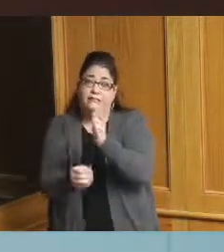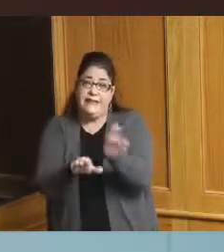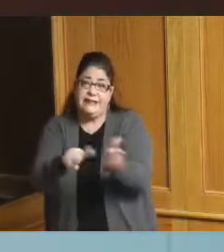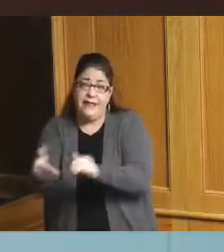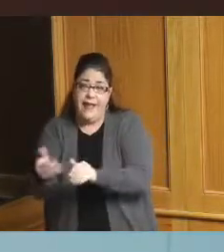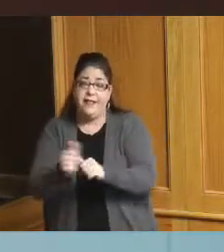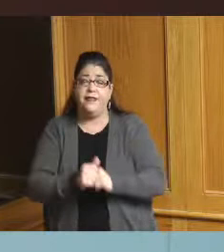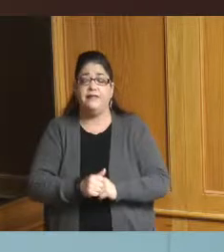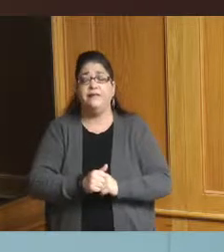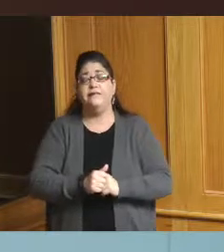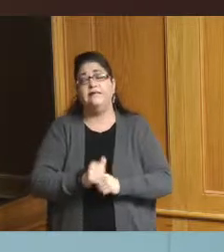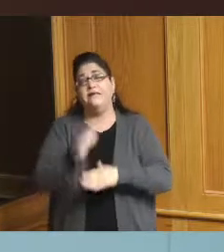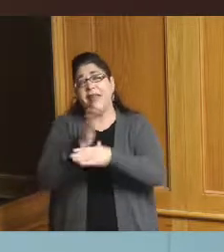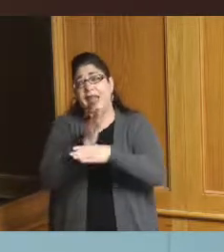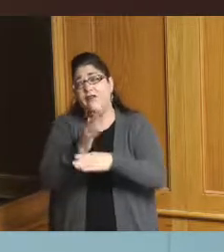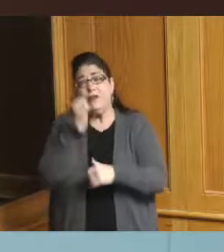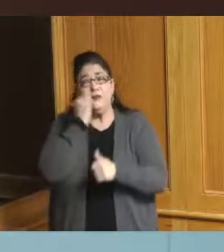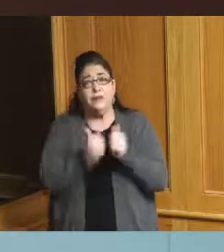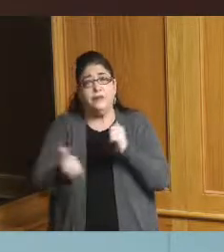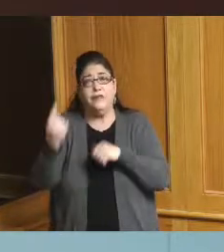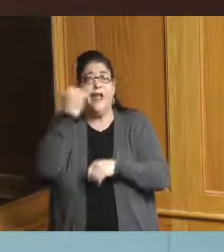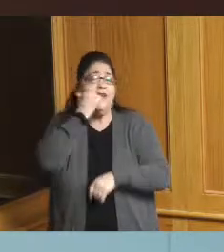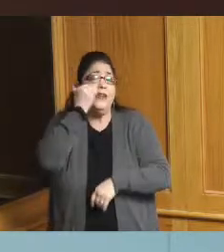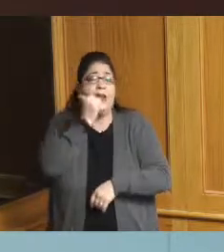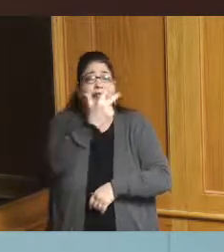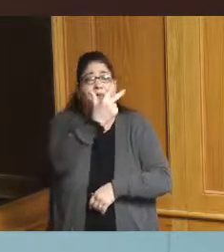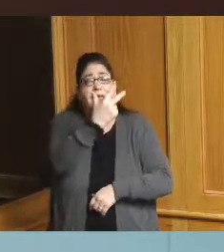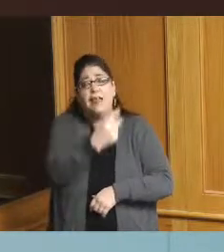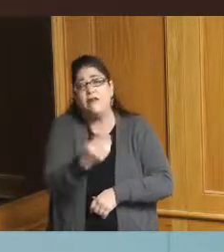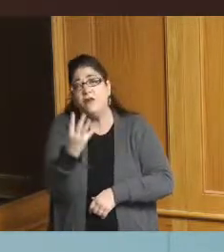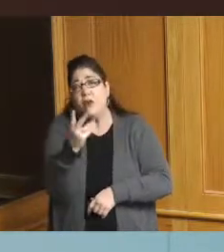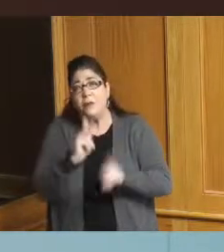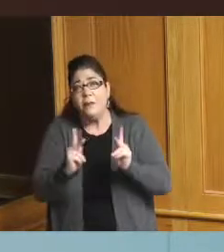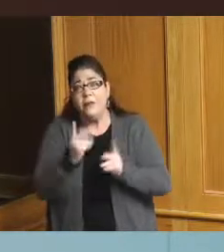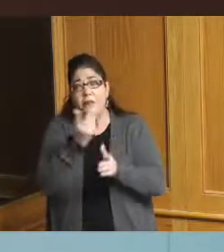deaths per day obviously after you make your way through the ICU the projection that you